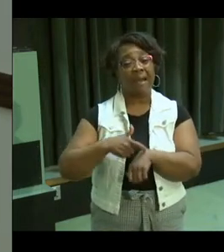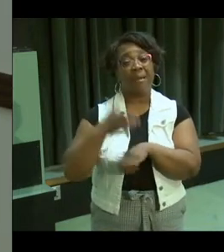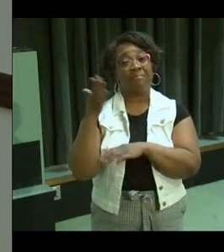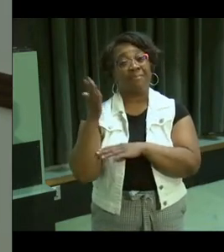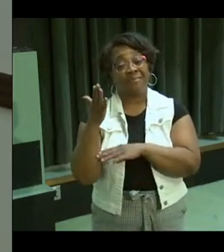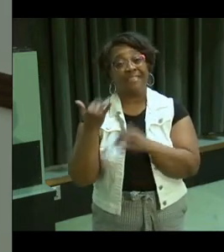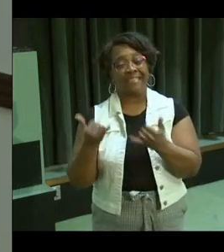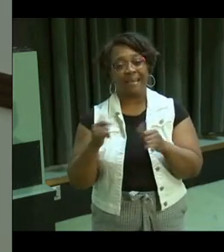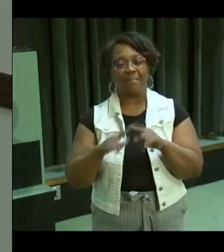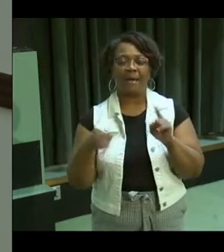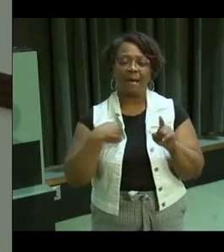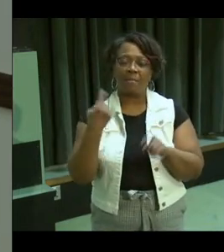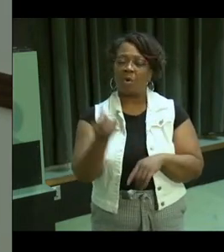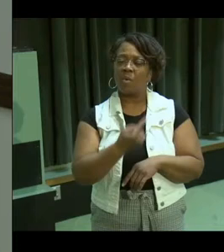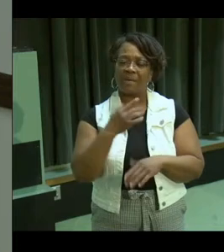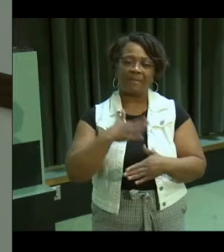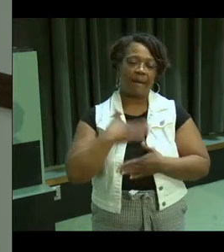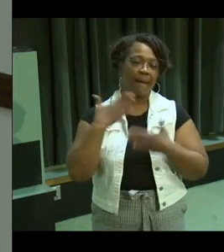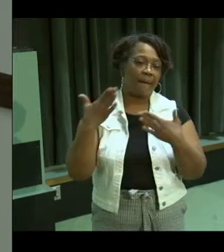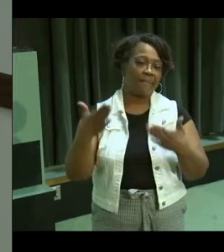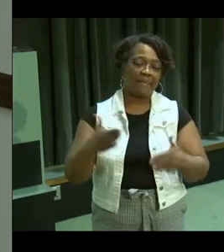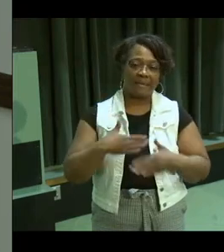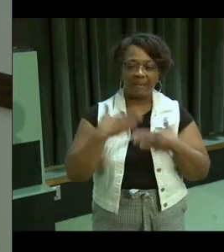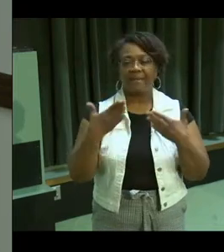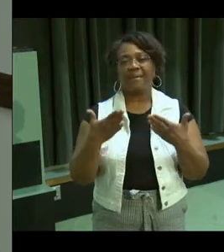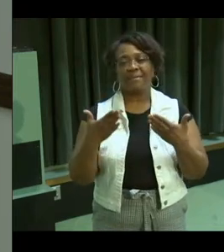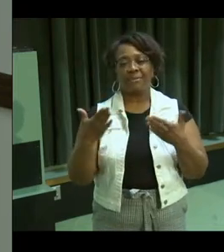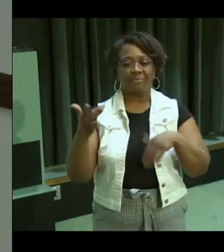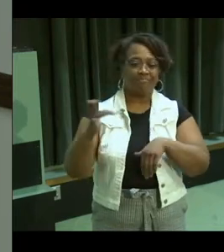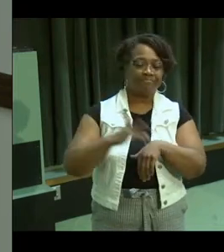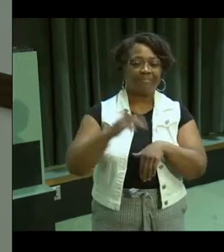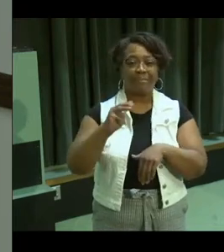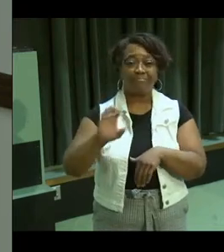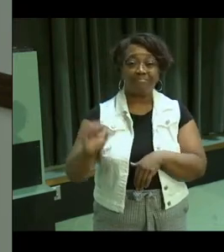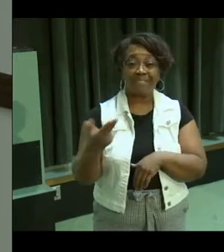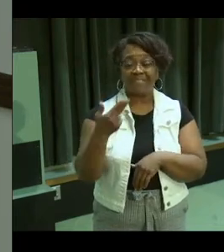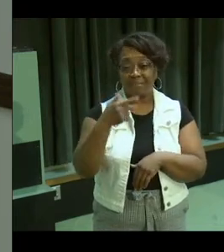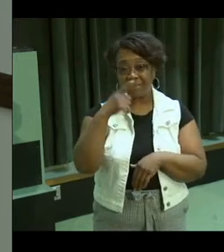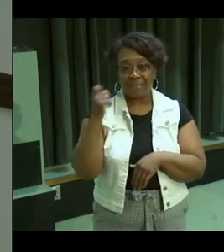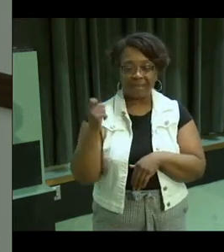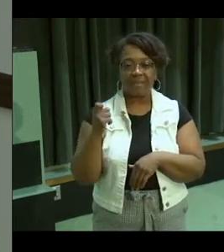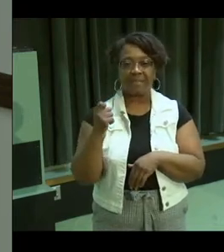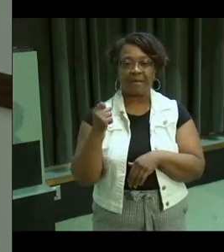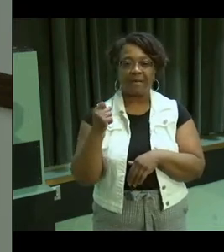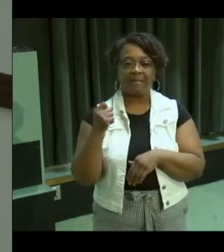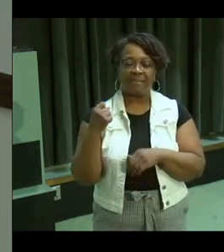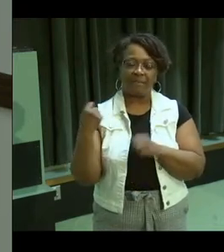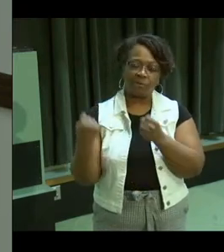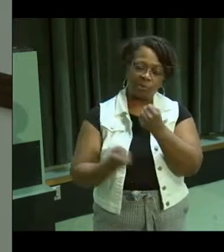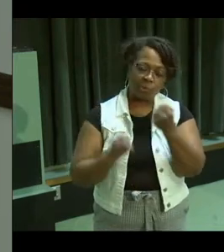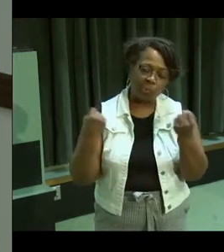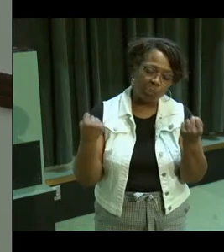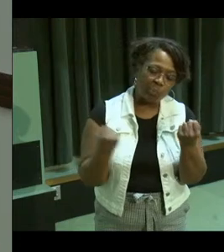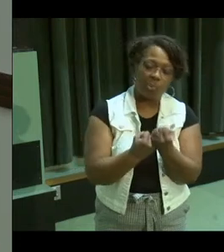third time speaking today, but I'm always happy to come to